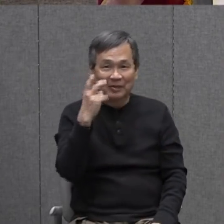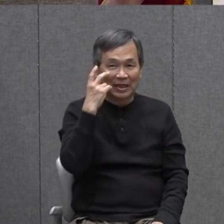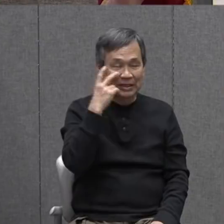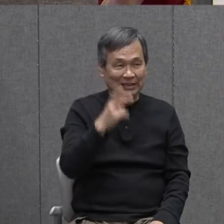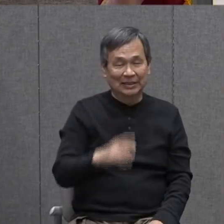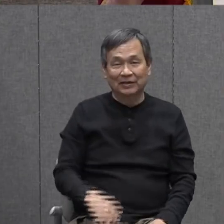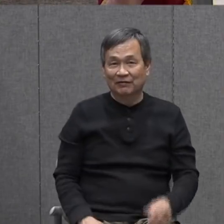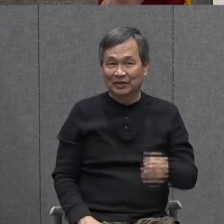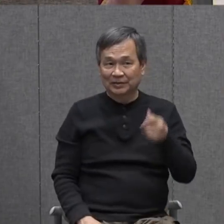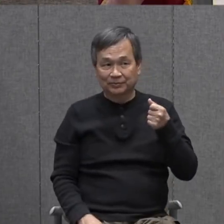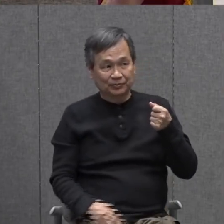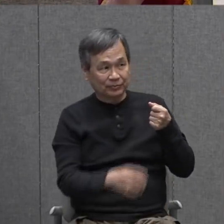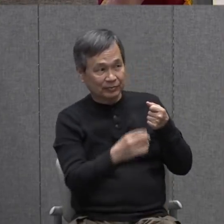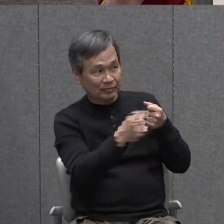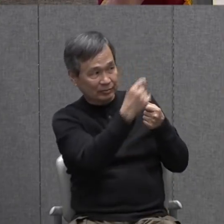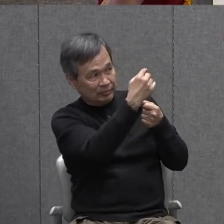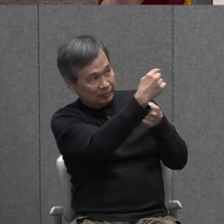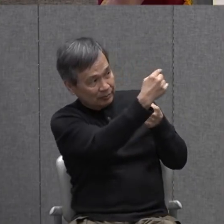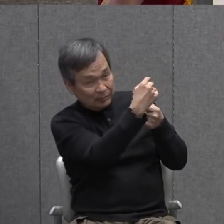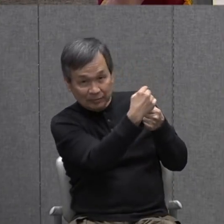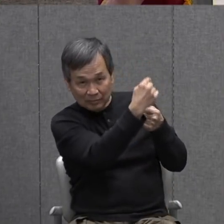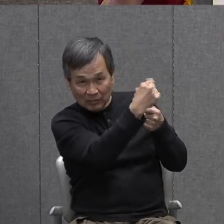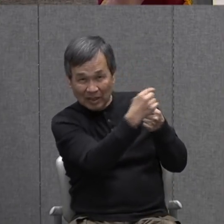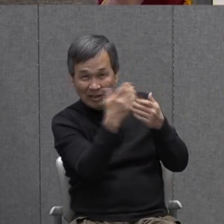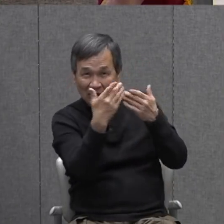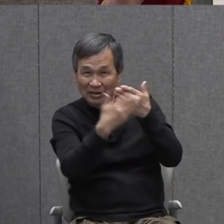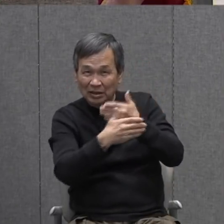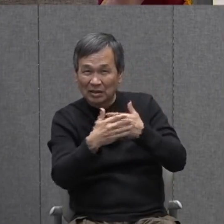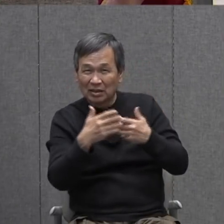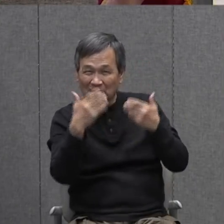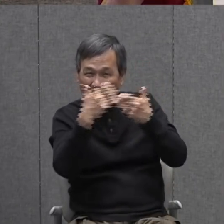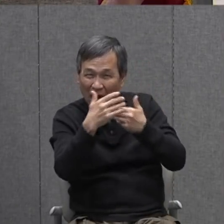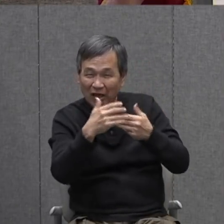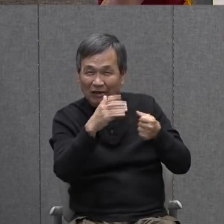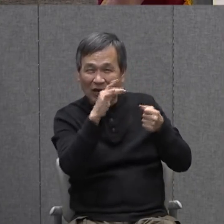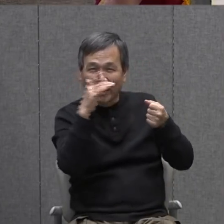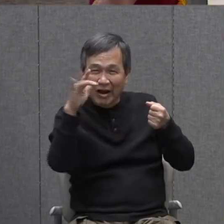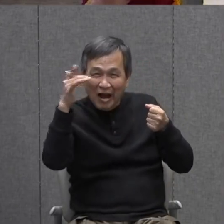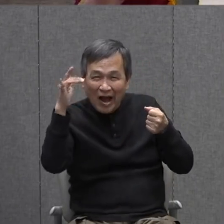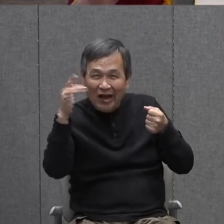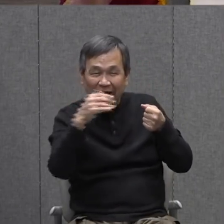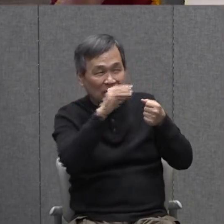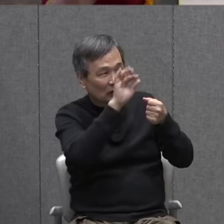Do you see how some areas look a little bit darker and how some areas look a little bit lighter?